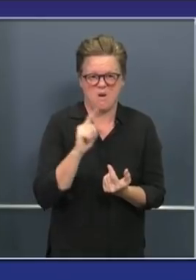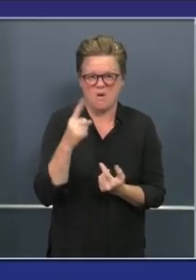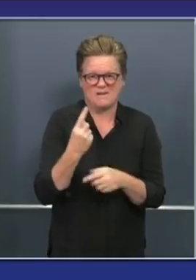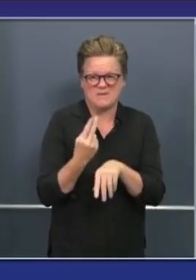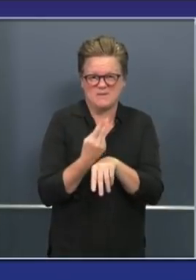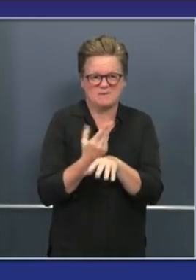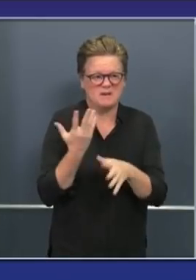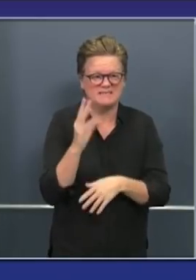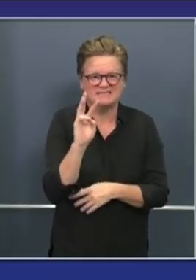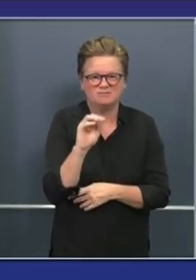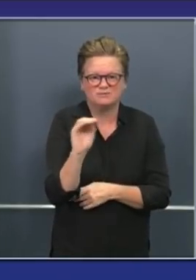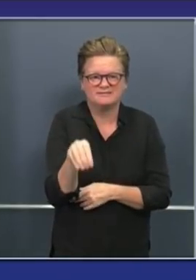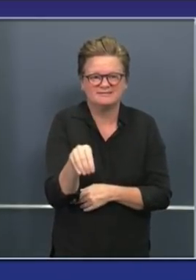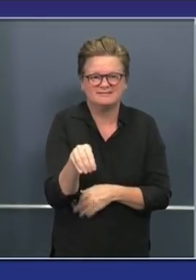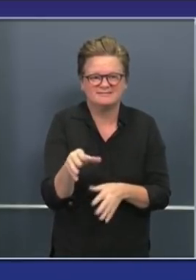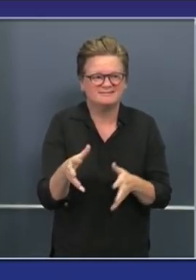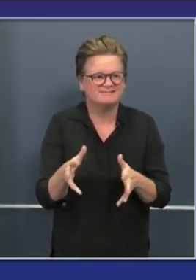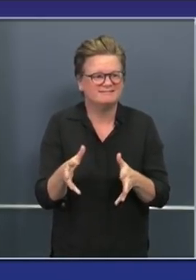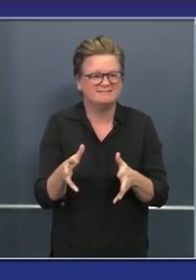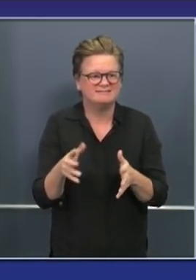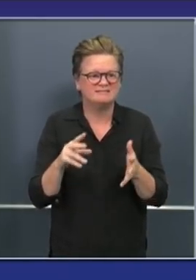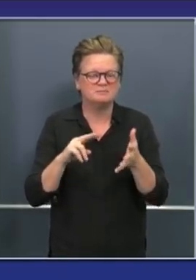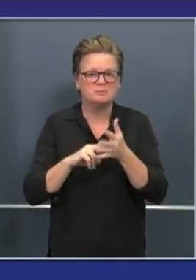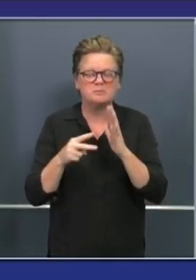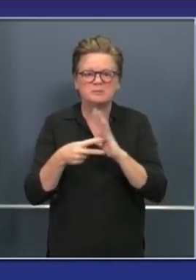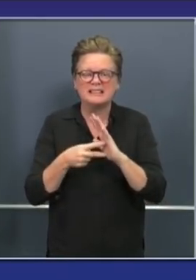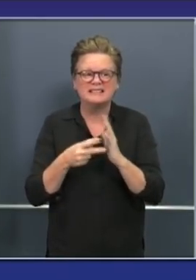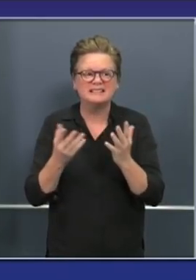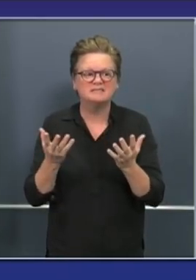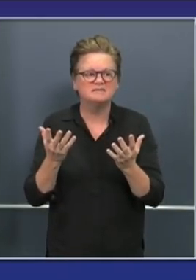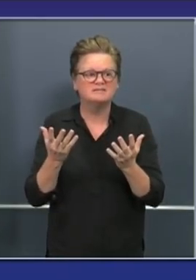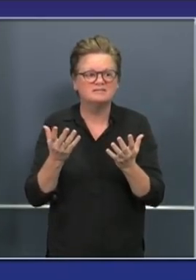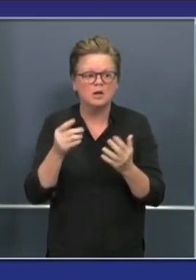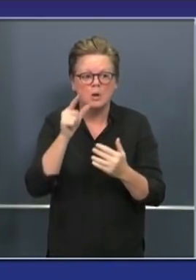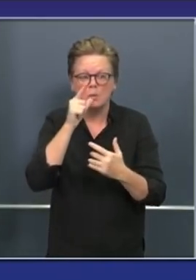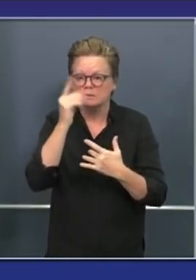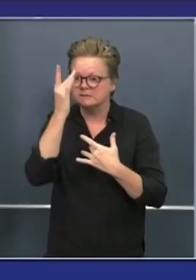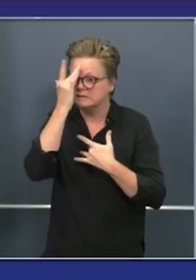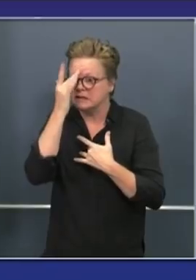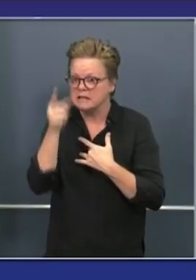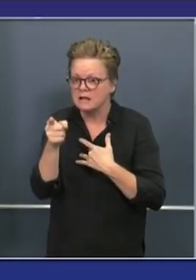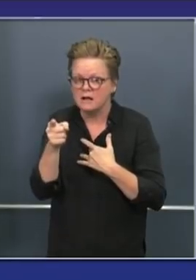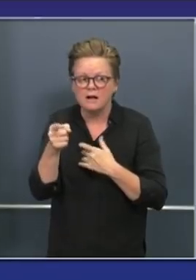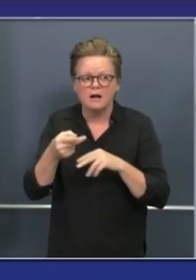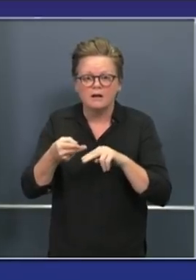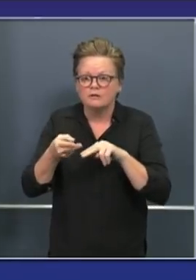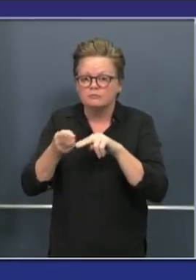ACCESSED. SO THIS IS AN IMPORTANT POINT ABOUT OUR CAPACITY. IF THE NUMBERS GO UP,